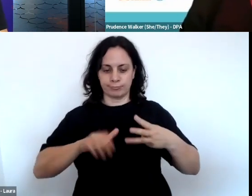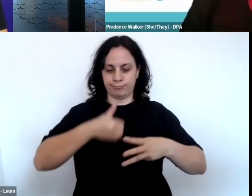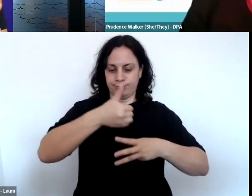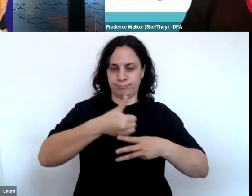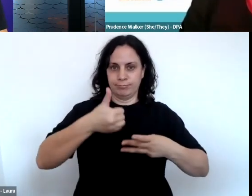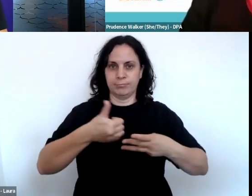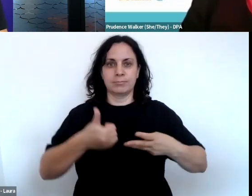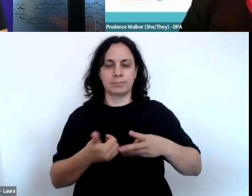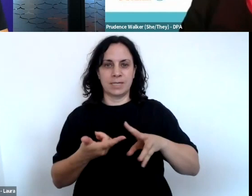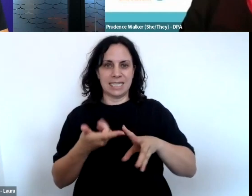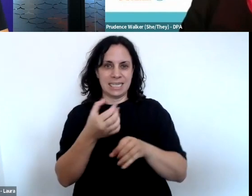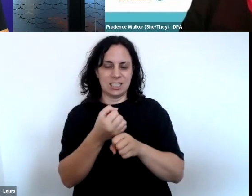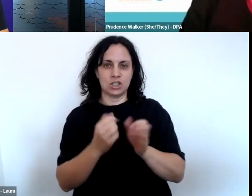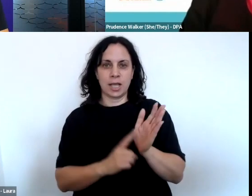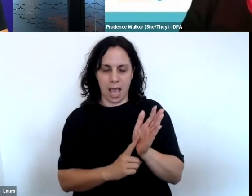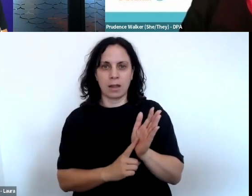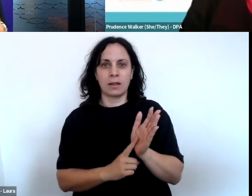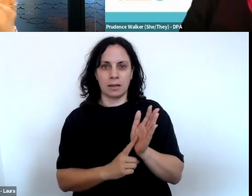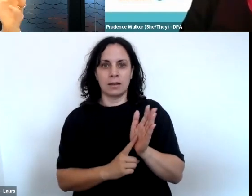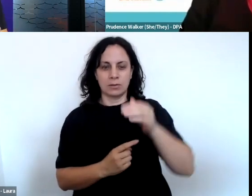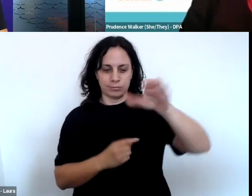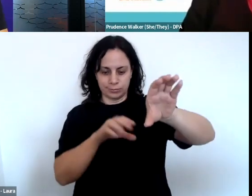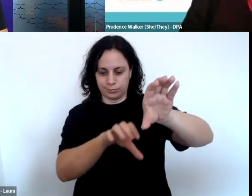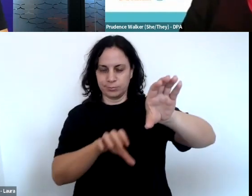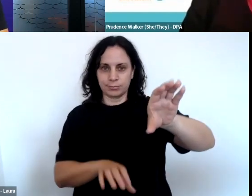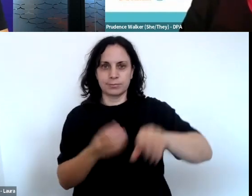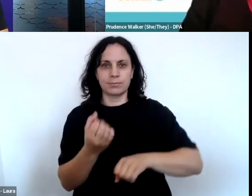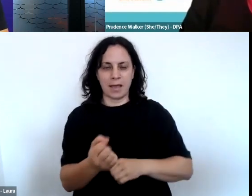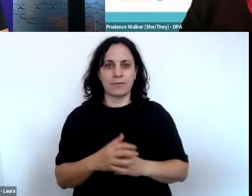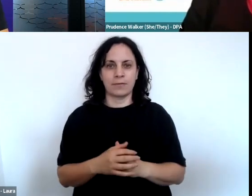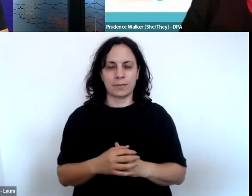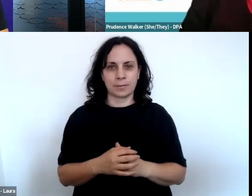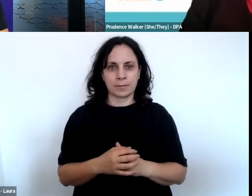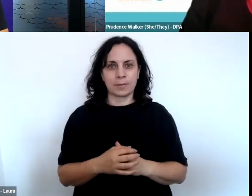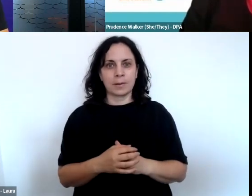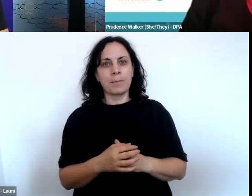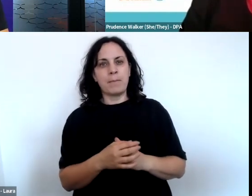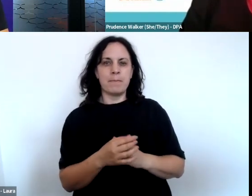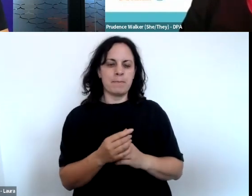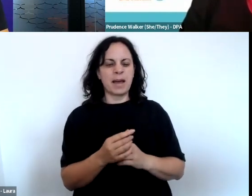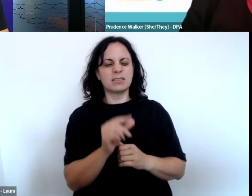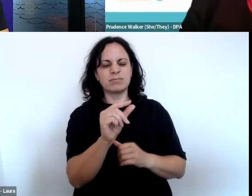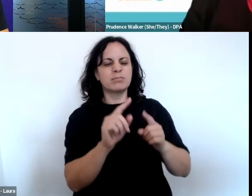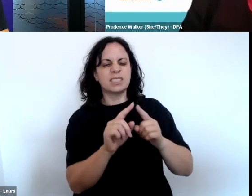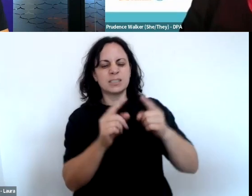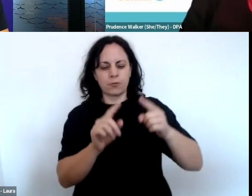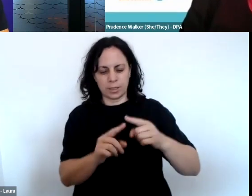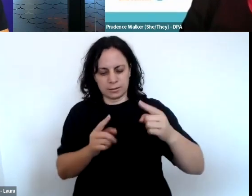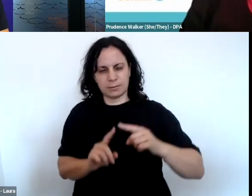to Enabling Good Lives was taken slightly differently in all three sites. We’re